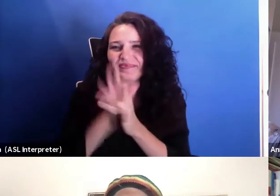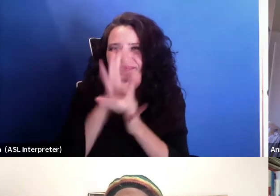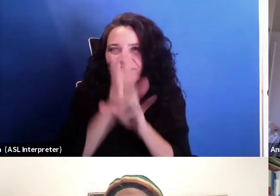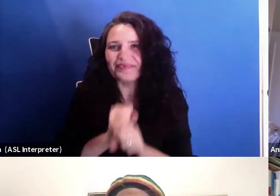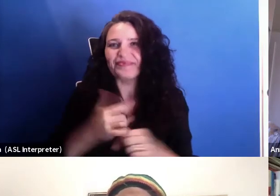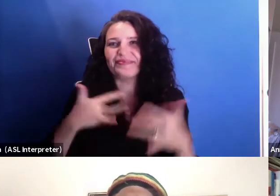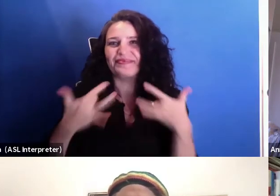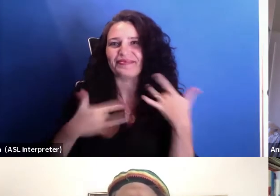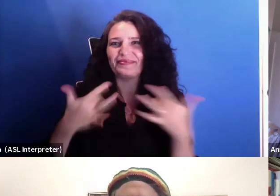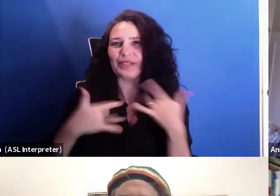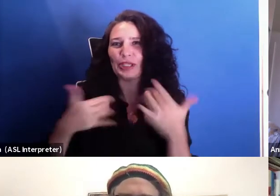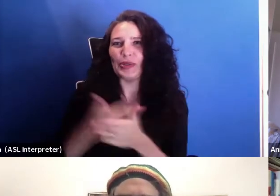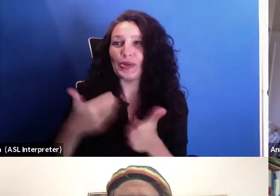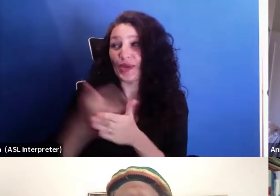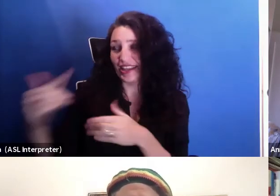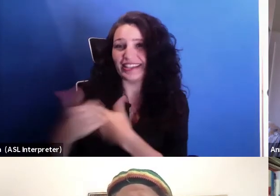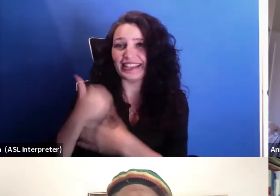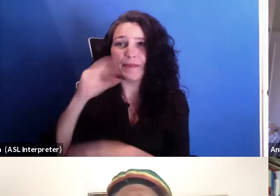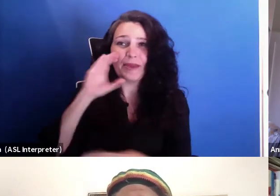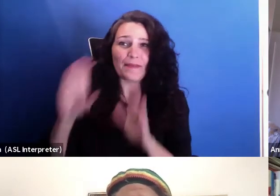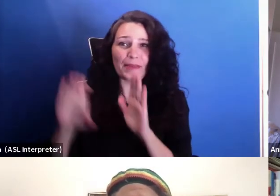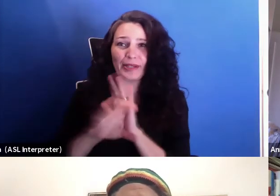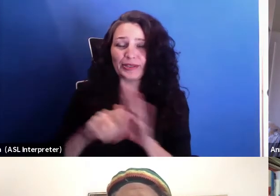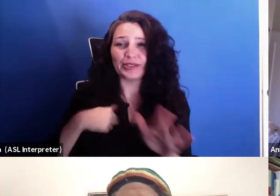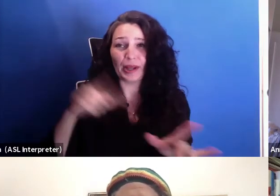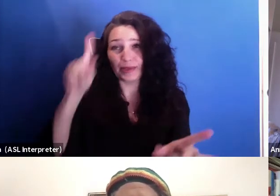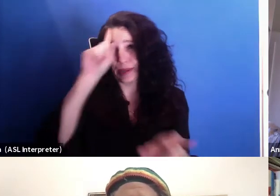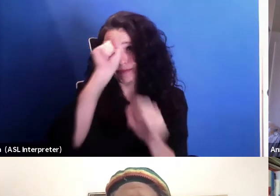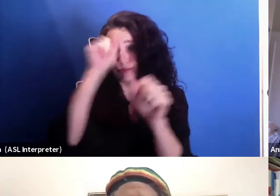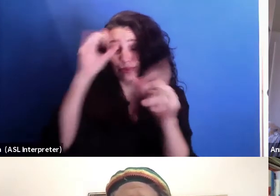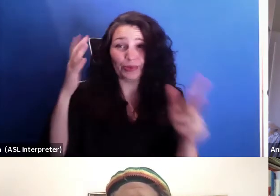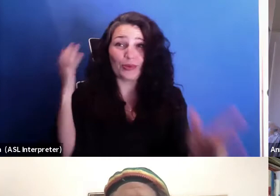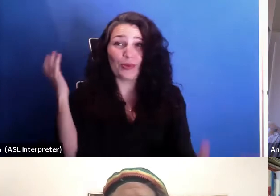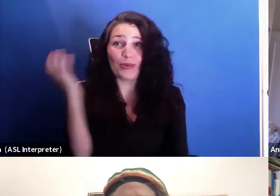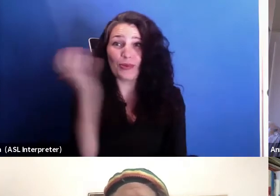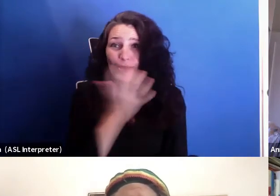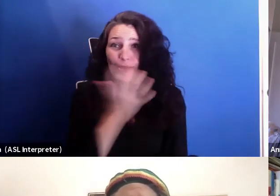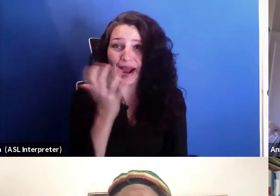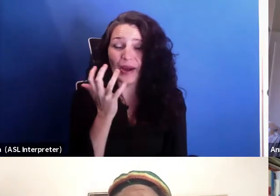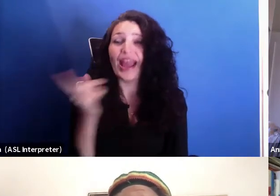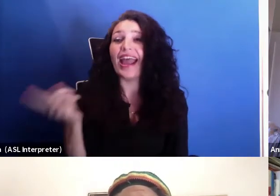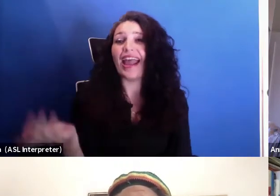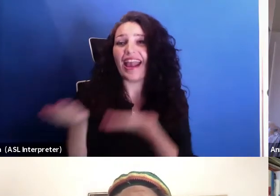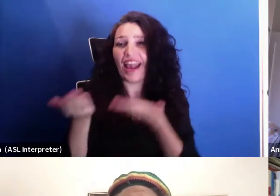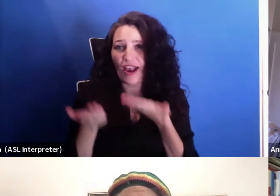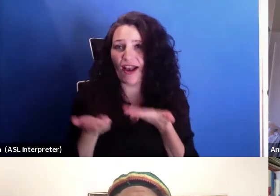that just completely blew my mind. And then he offered up a very, very intriguing theory